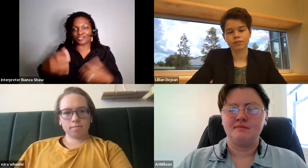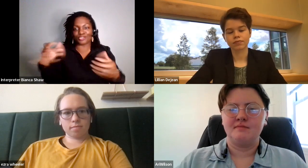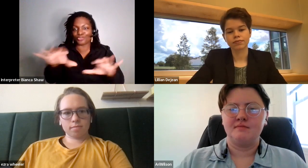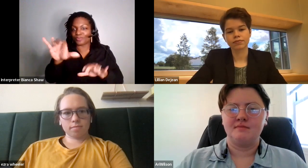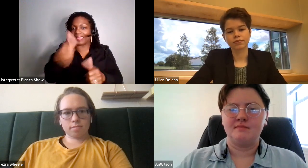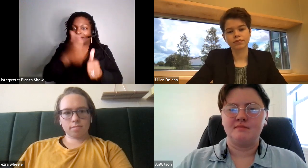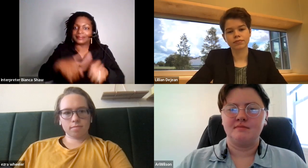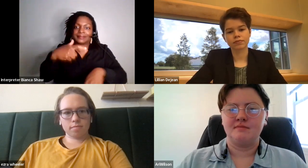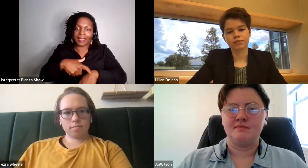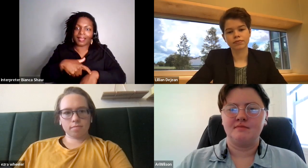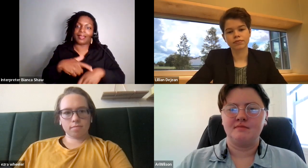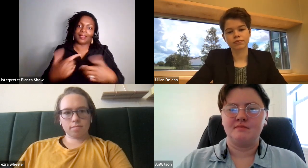It just takes a lot and that's why that's pride you know.